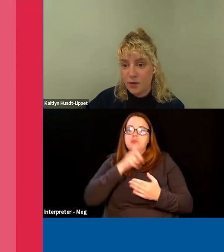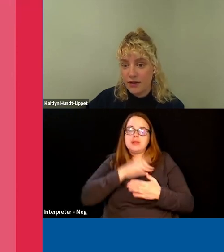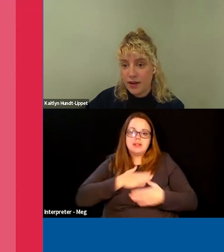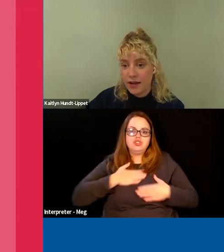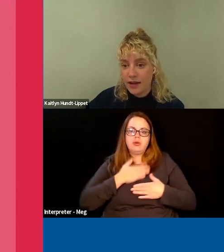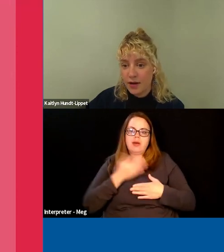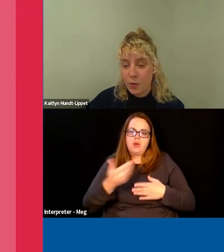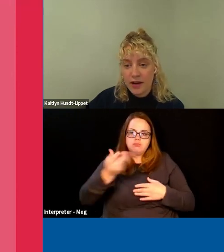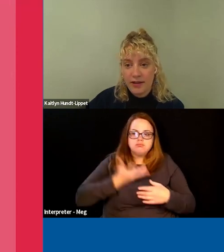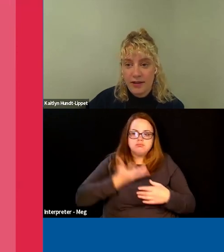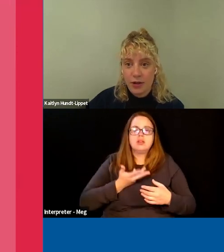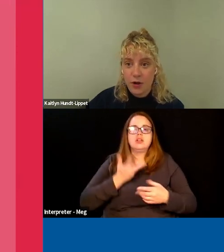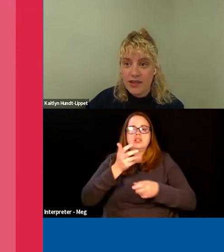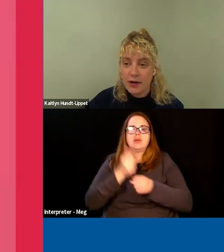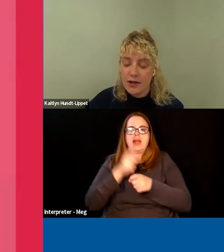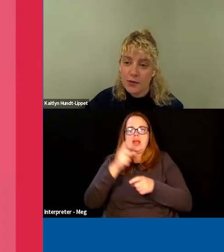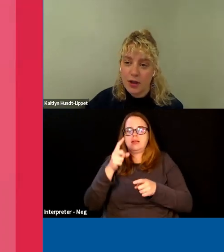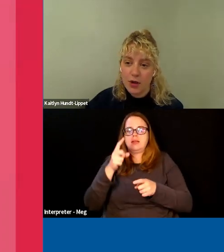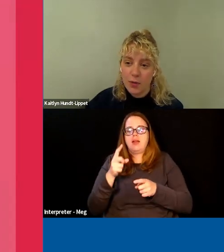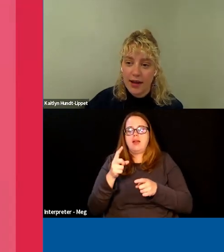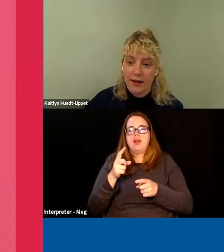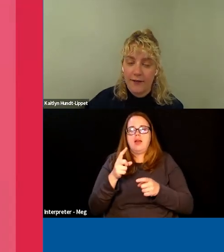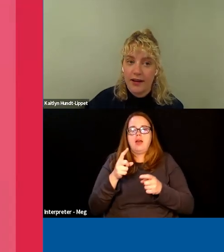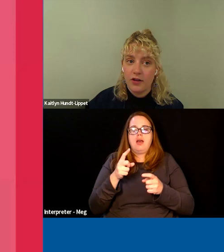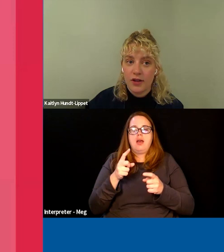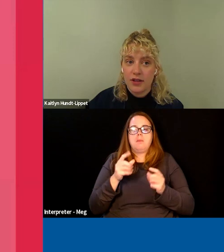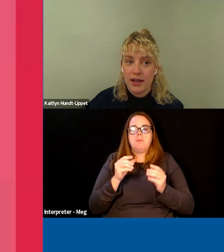so giving an open-ended closeout is a really good way, and I find you actually